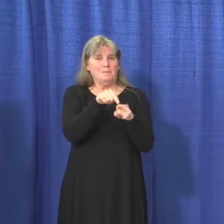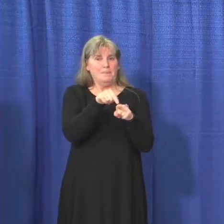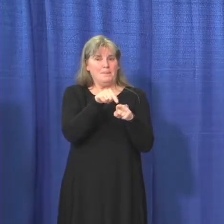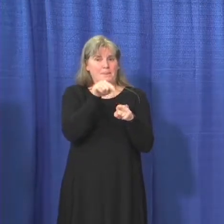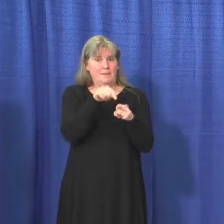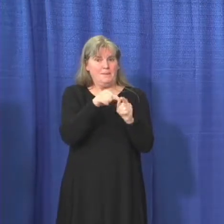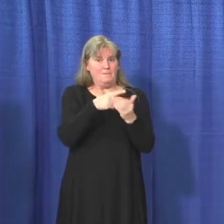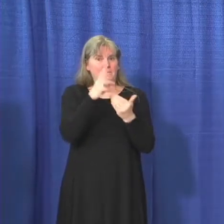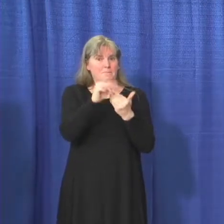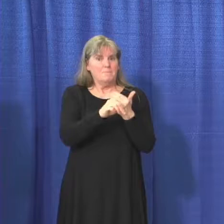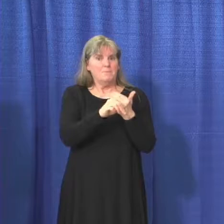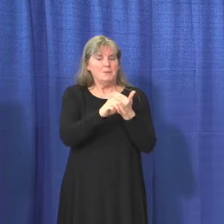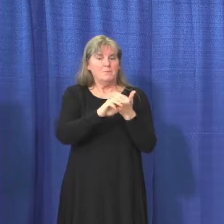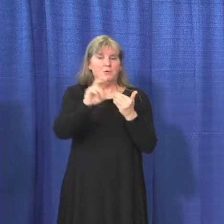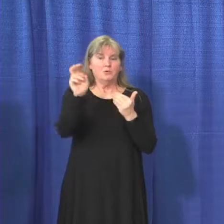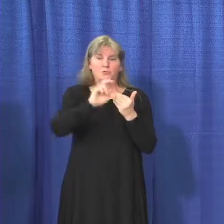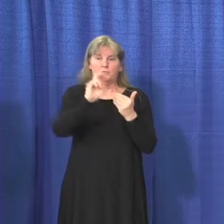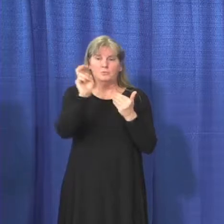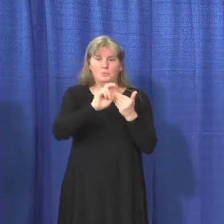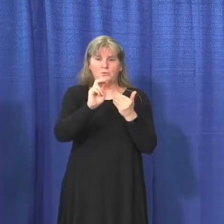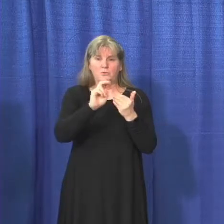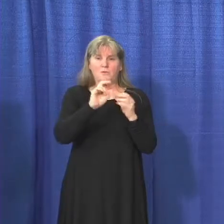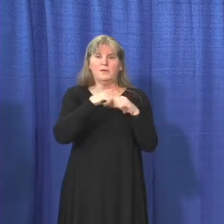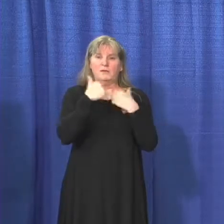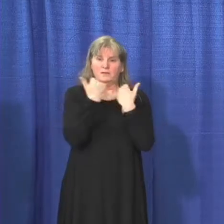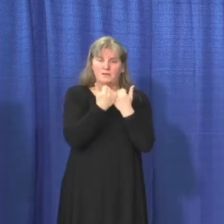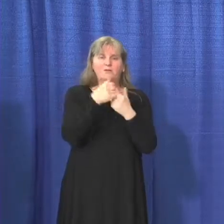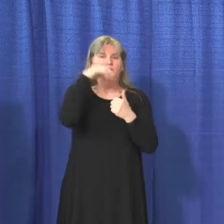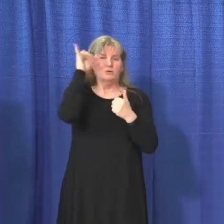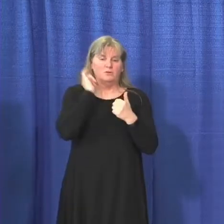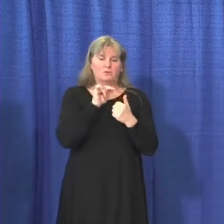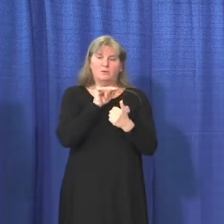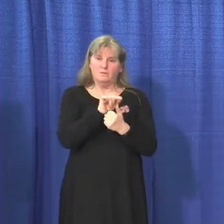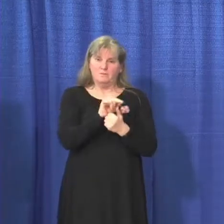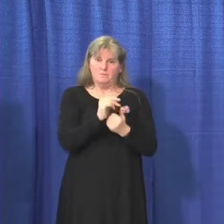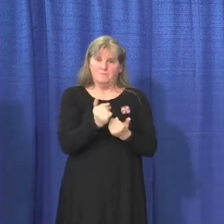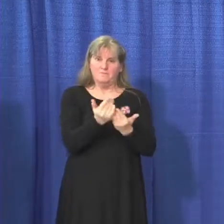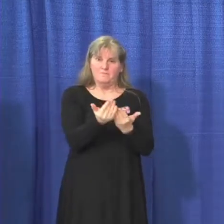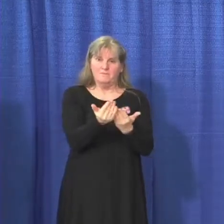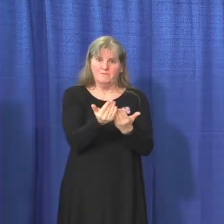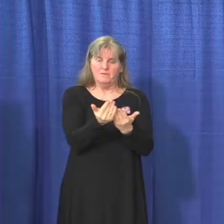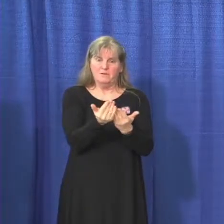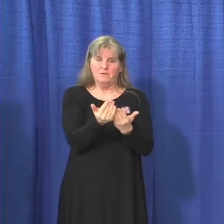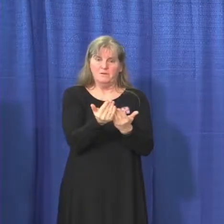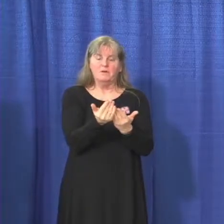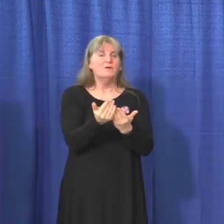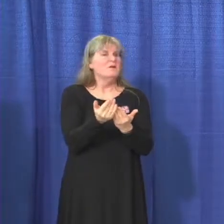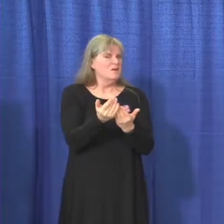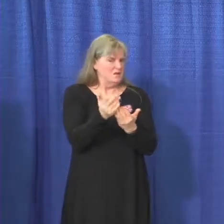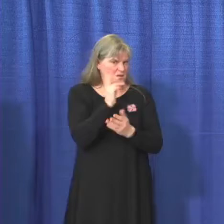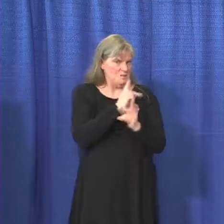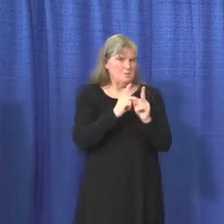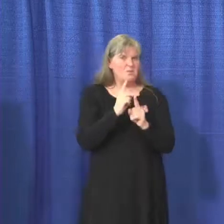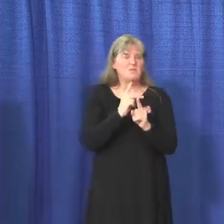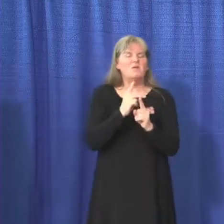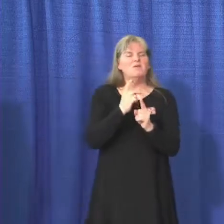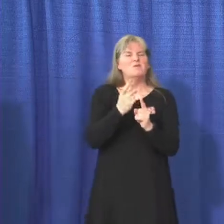Association of Yukon and folks are going to be looking for that certification and as we go forward.